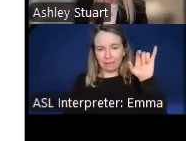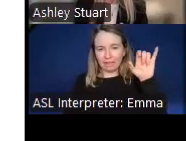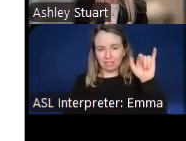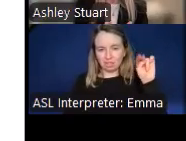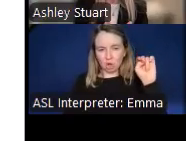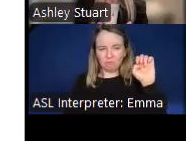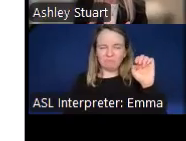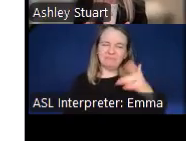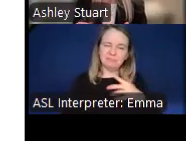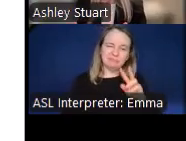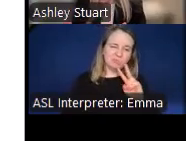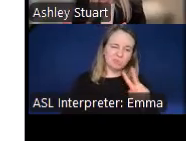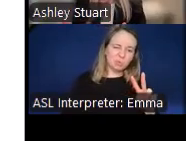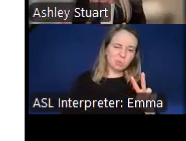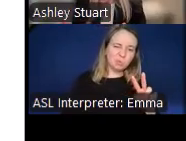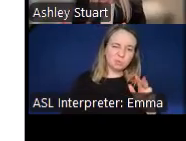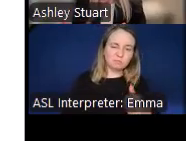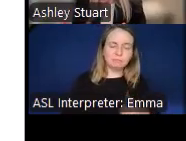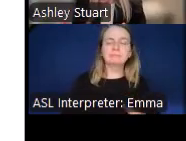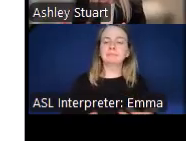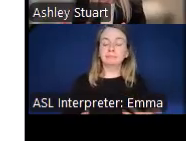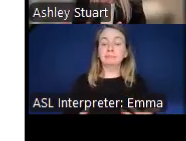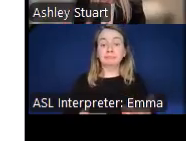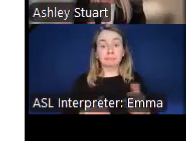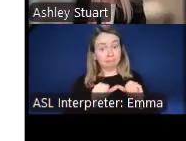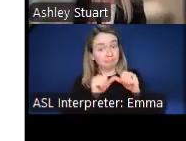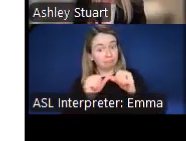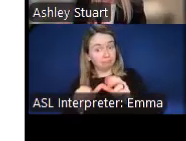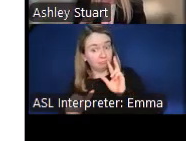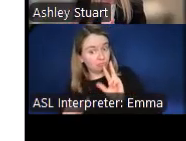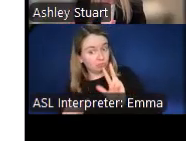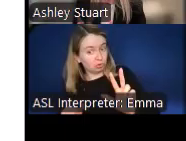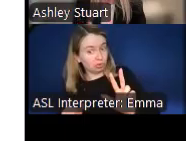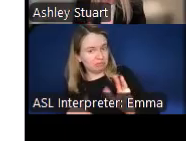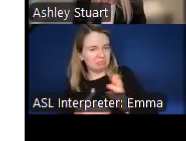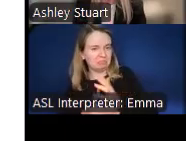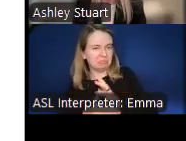This extends into the third year of life. So between 24 and 36